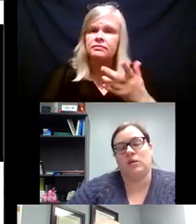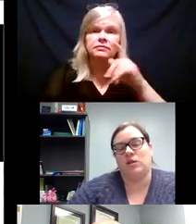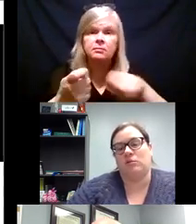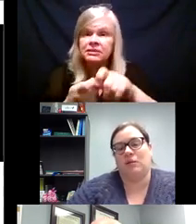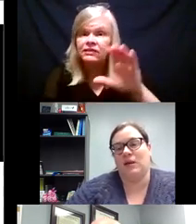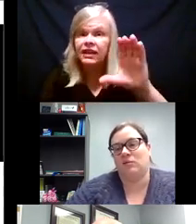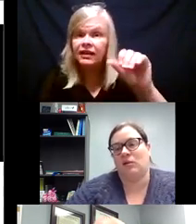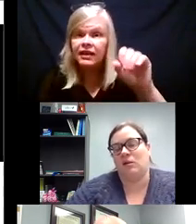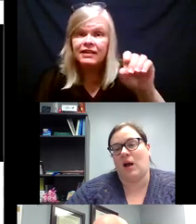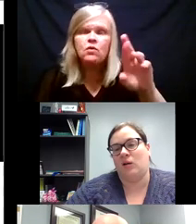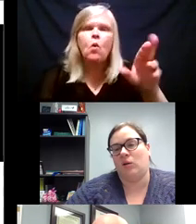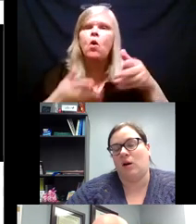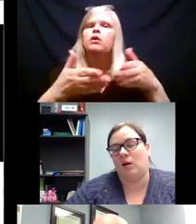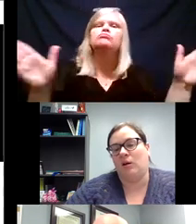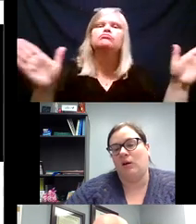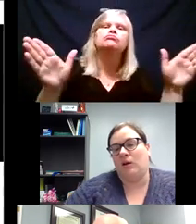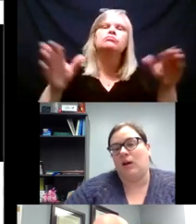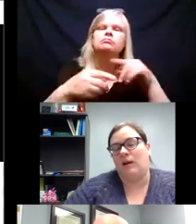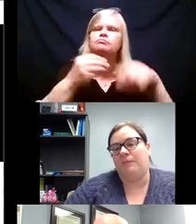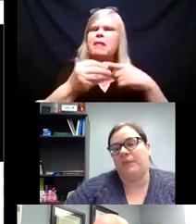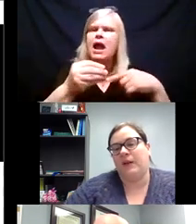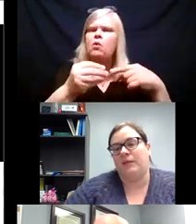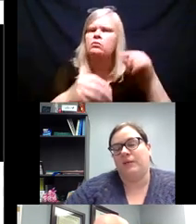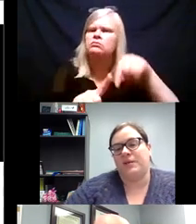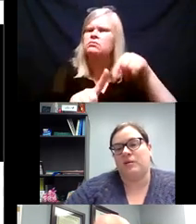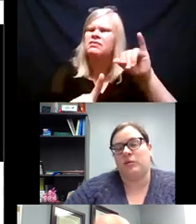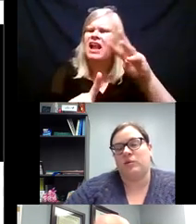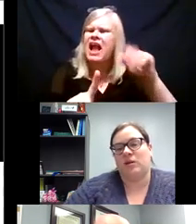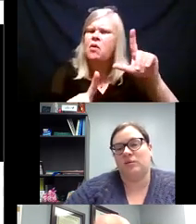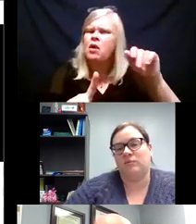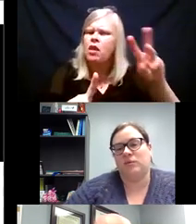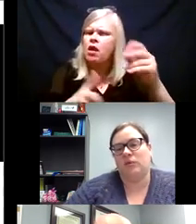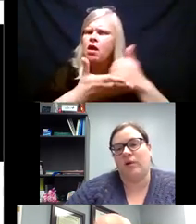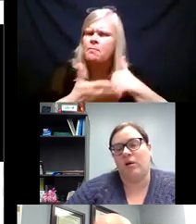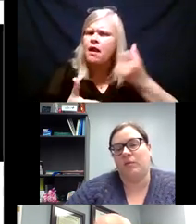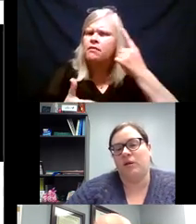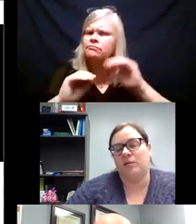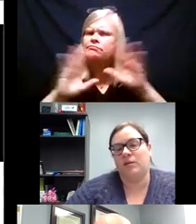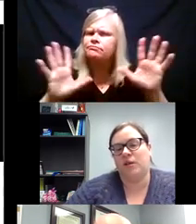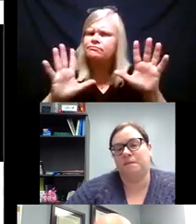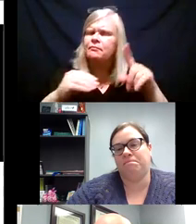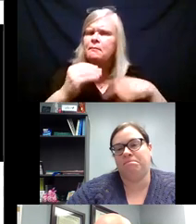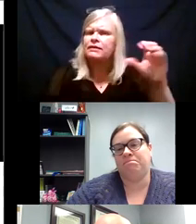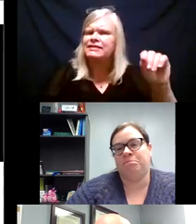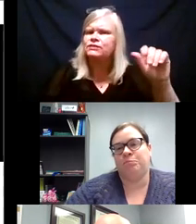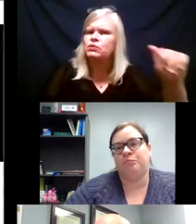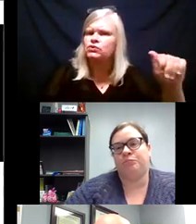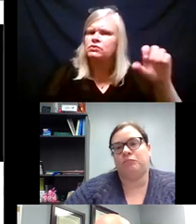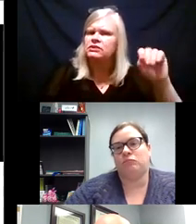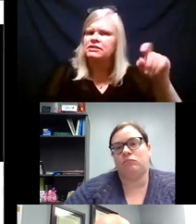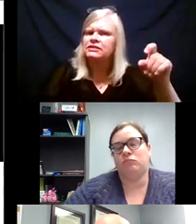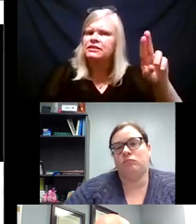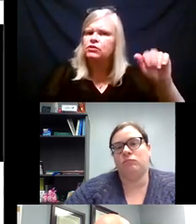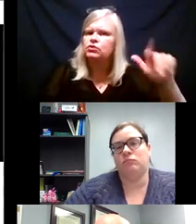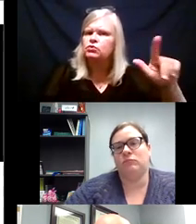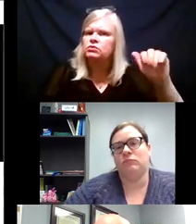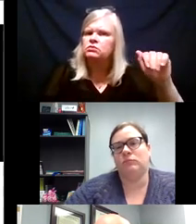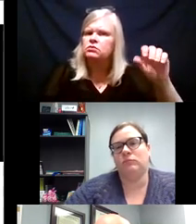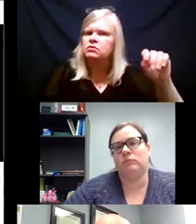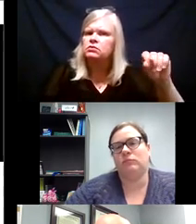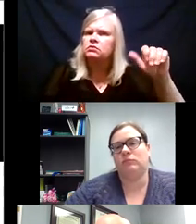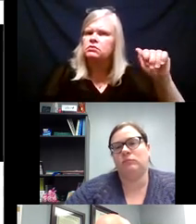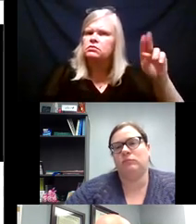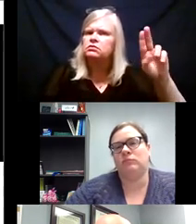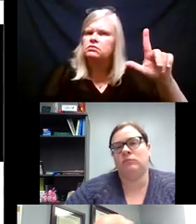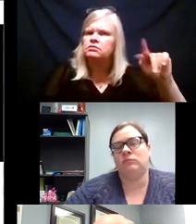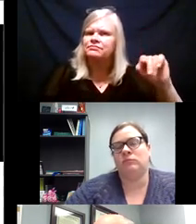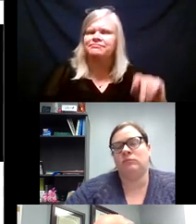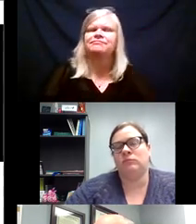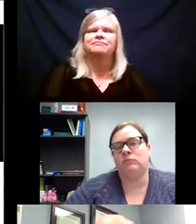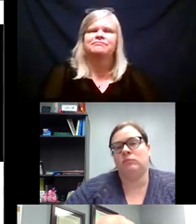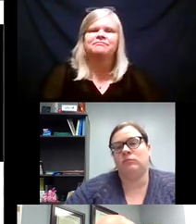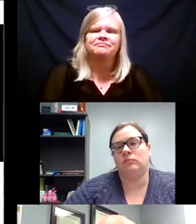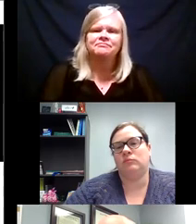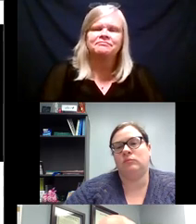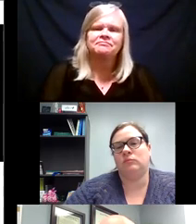A GENERAL CASE REGARDING IOWA LAW IN THE SEXUAL ASSAULT REALM.